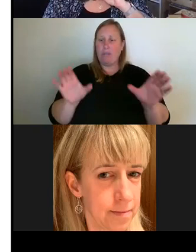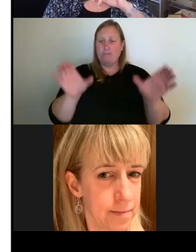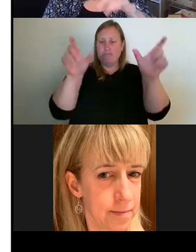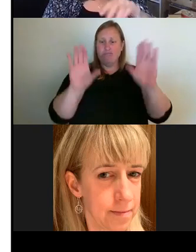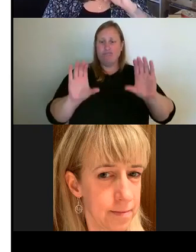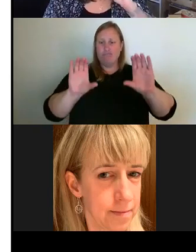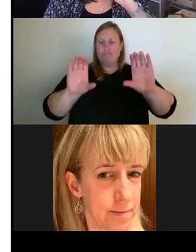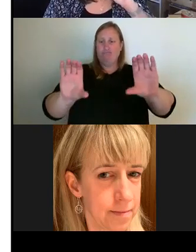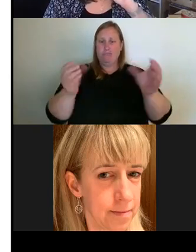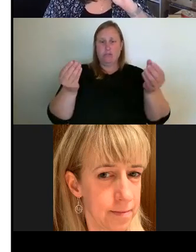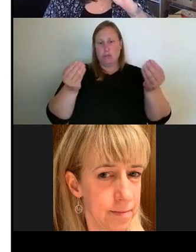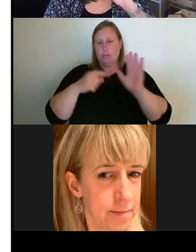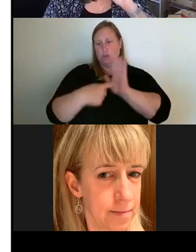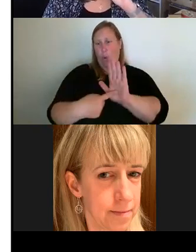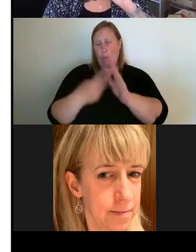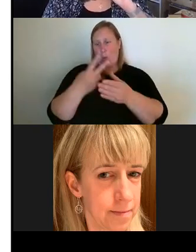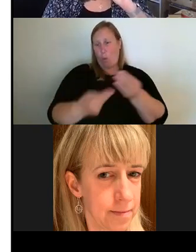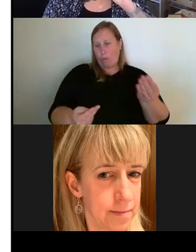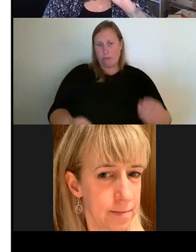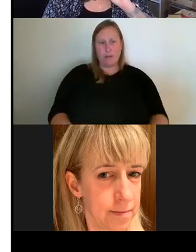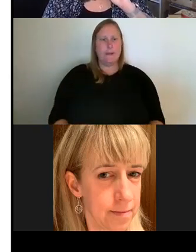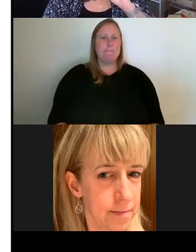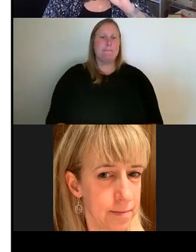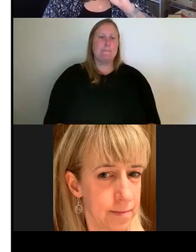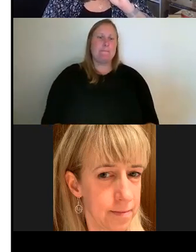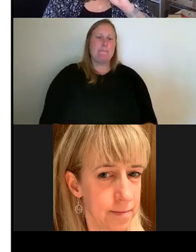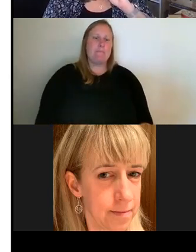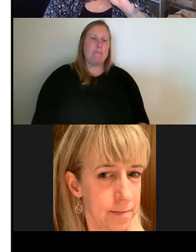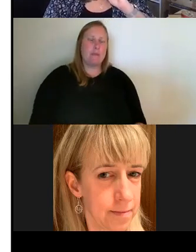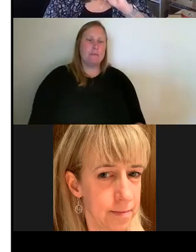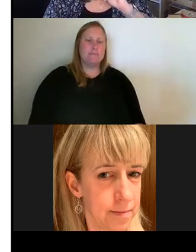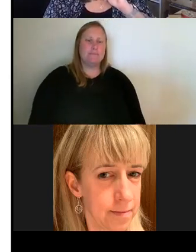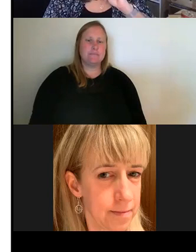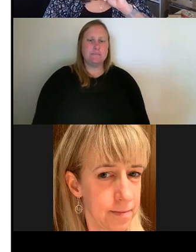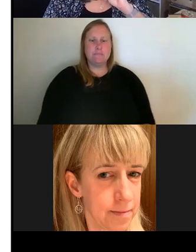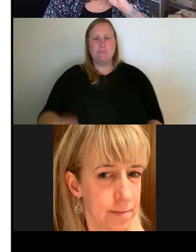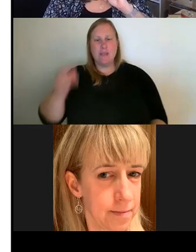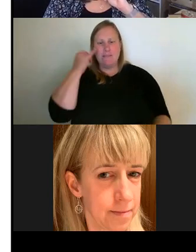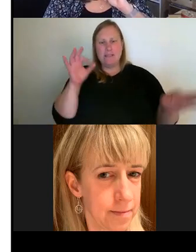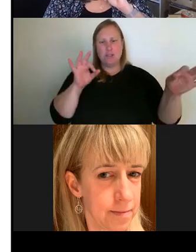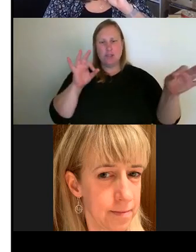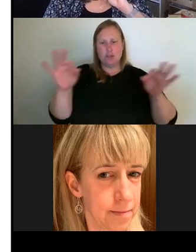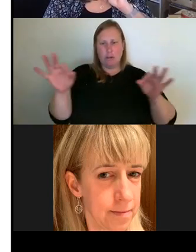How about this one, for you if you are getting instructions how to do it on the computer, do you